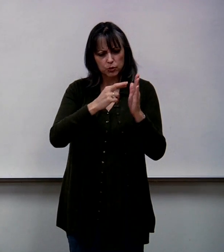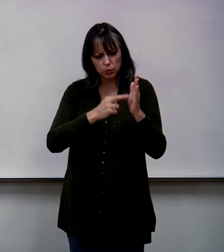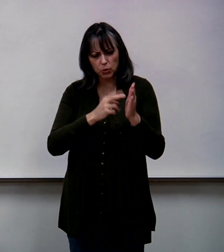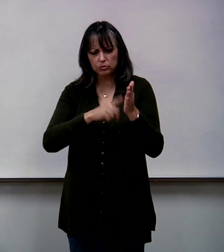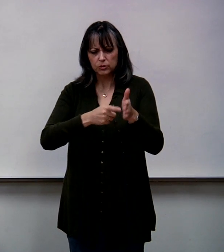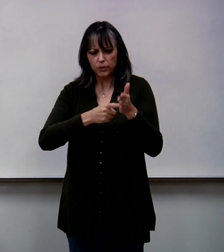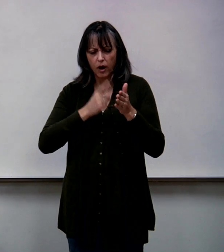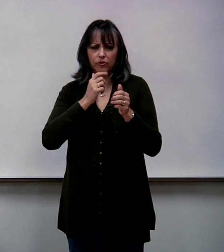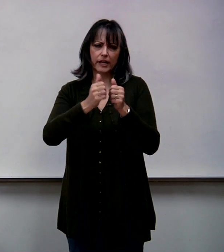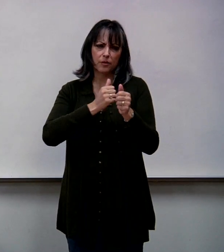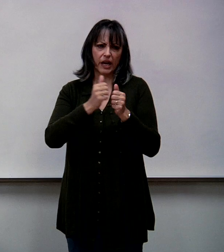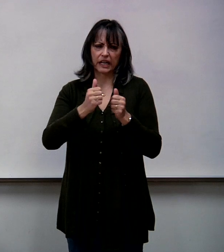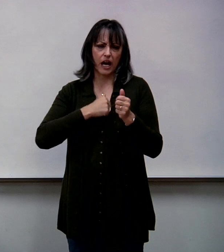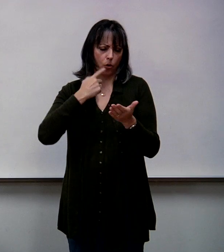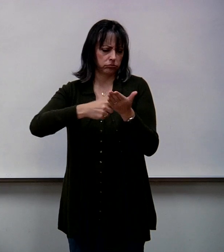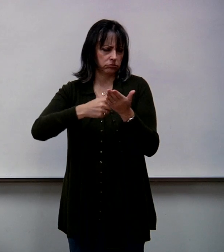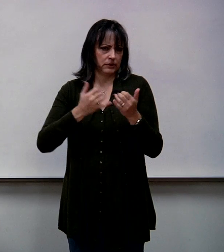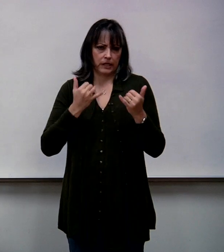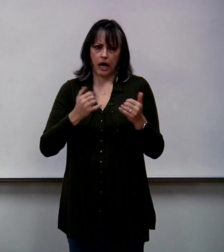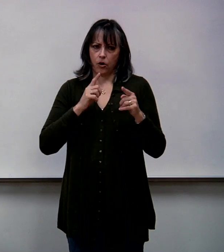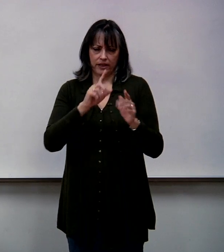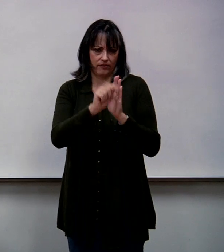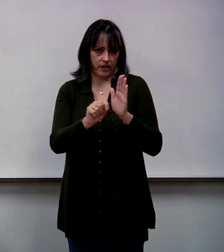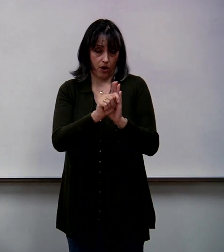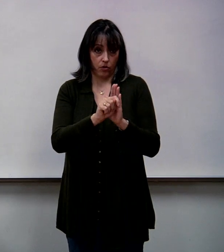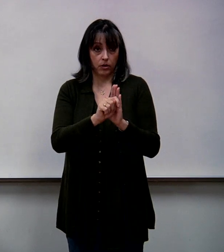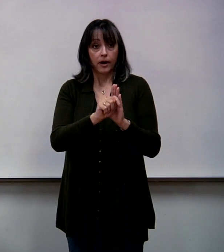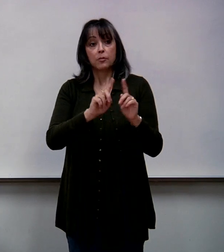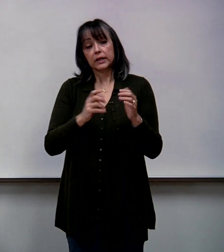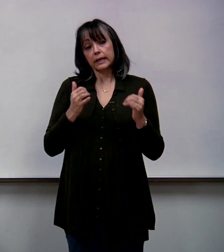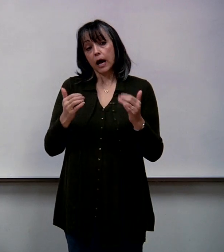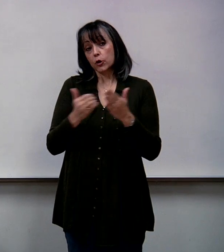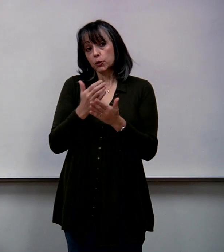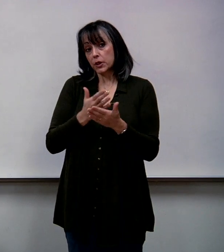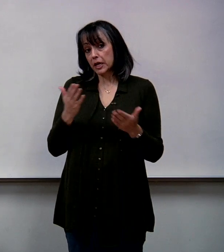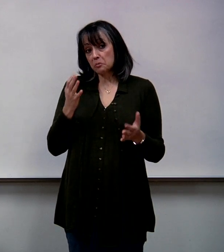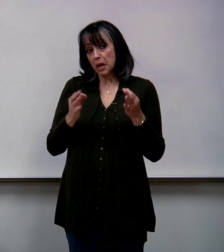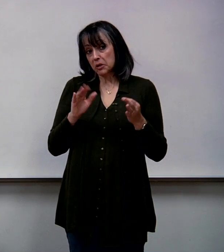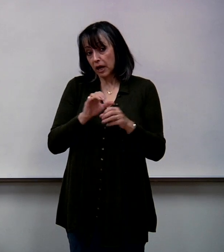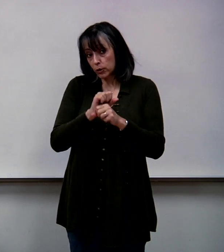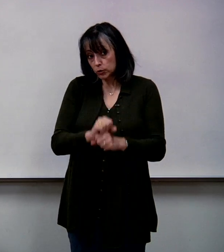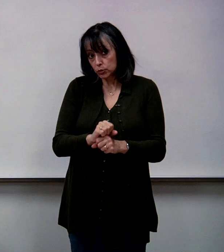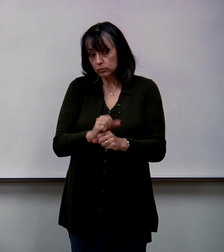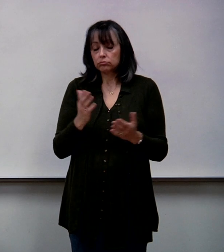to far into them in the video. One of the new things however you may not be used to